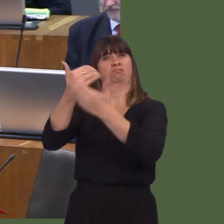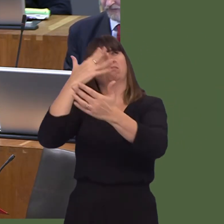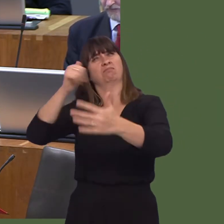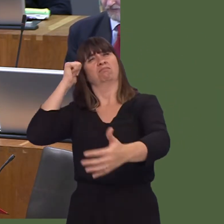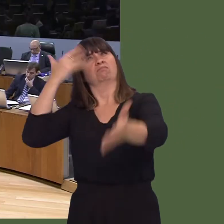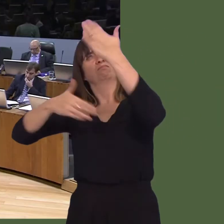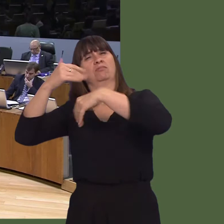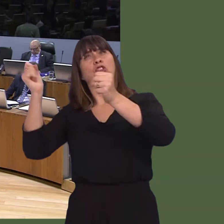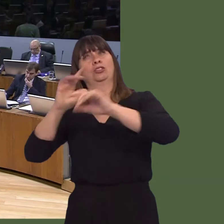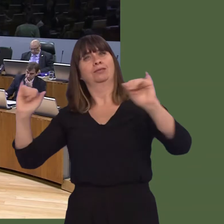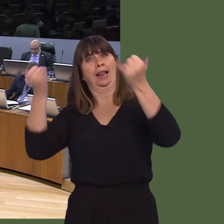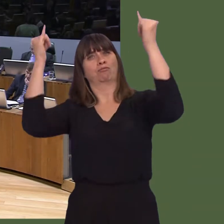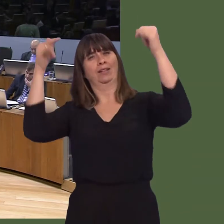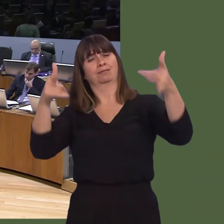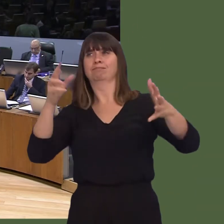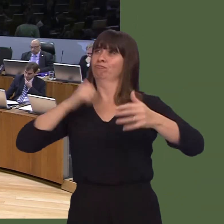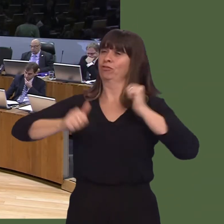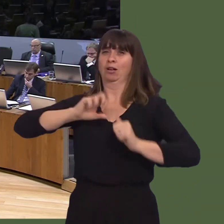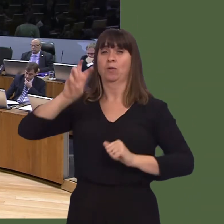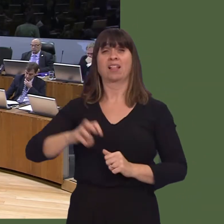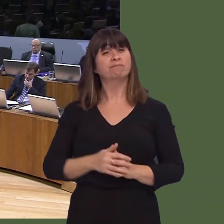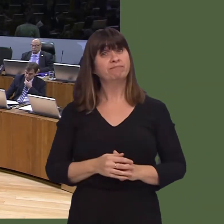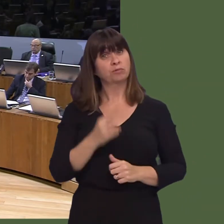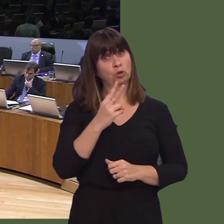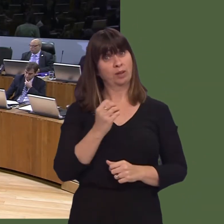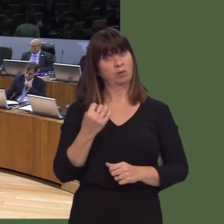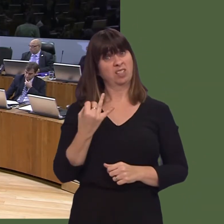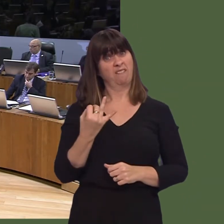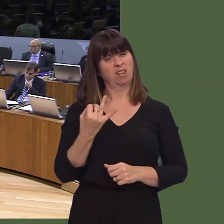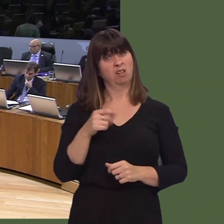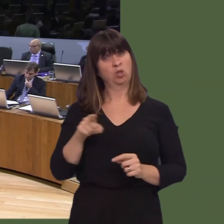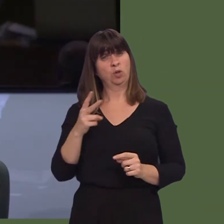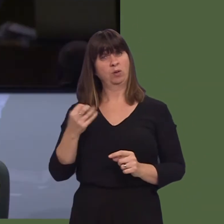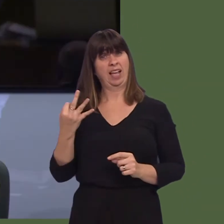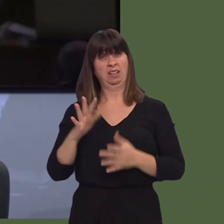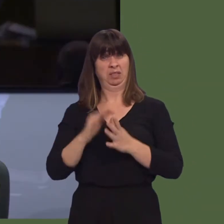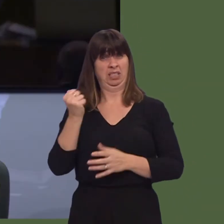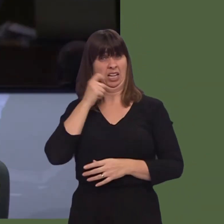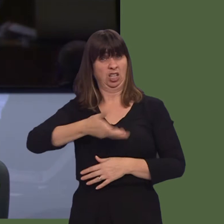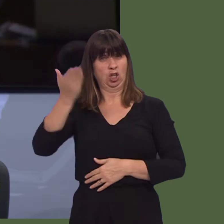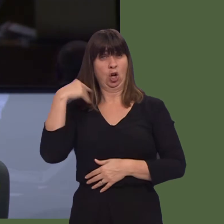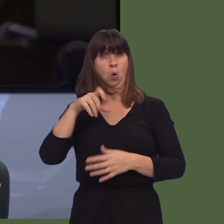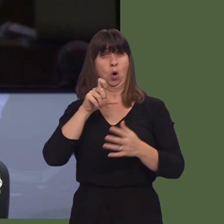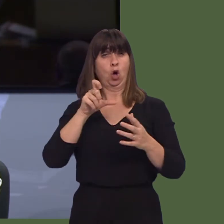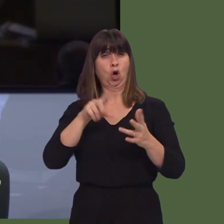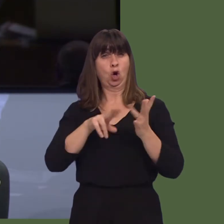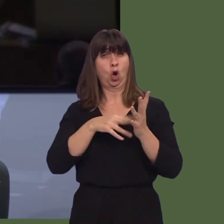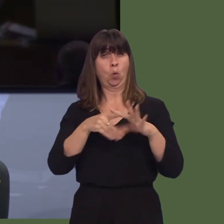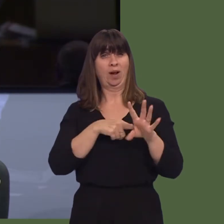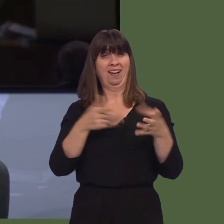Janet Finch-Saunders AM: Thank you. In 2007-8, a decade ago, the Conwy valley flood alleviation scheme was implemented at